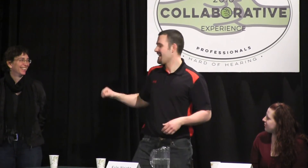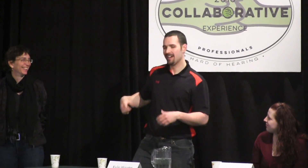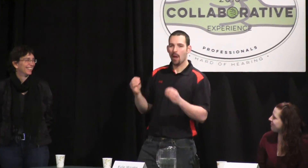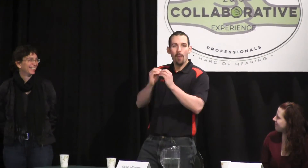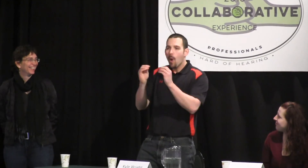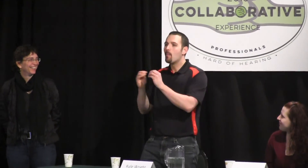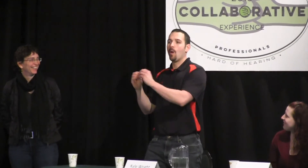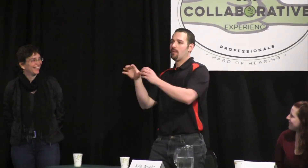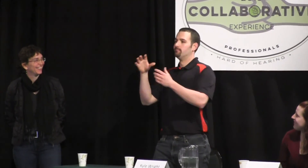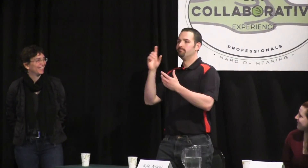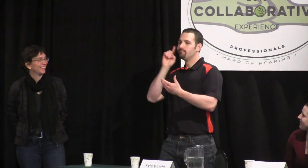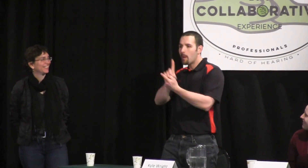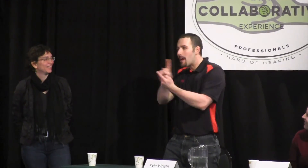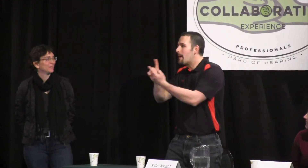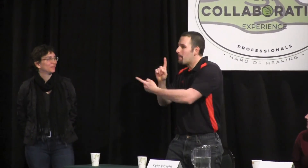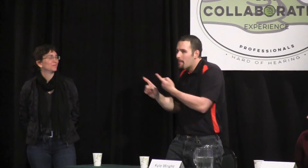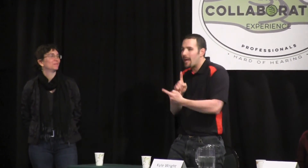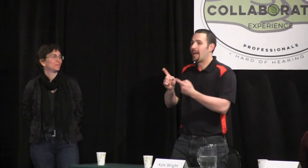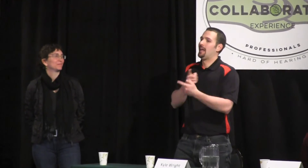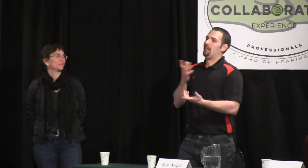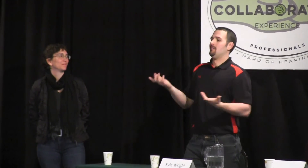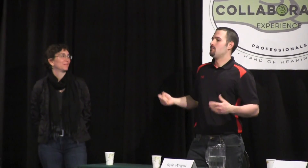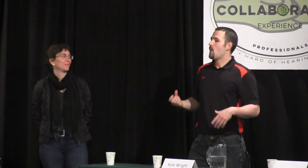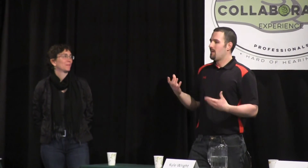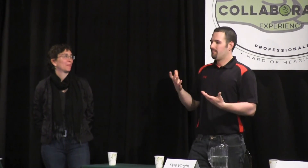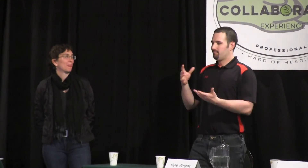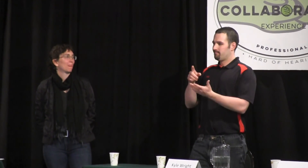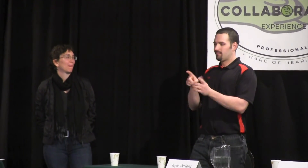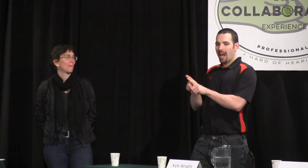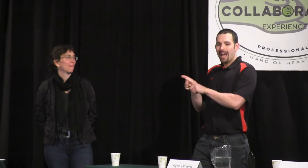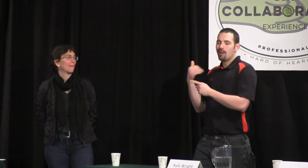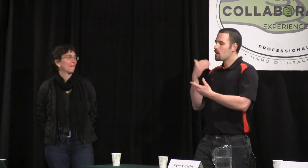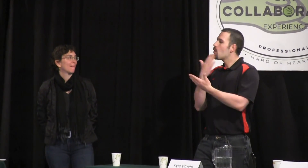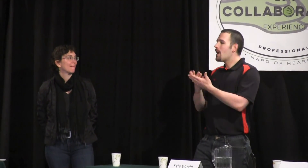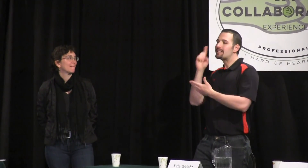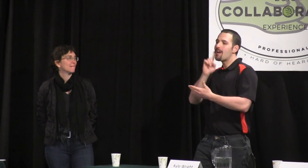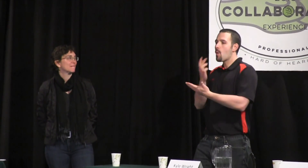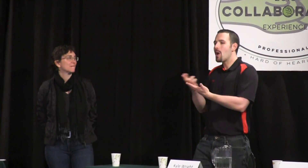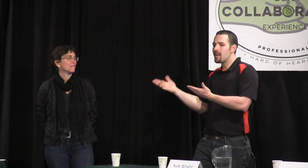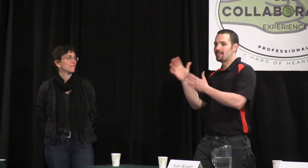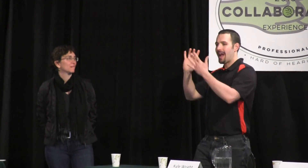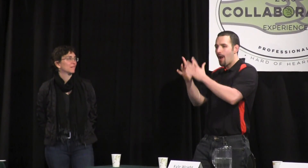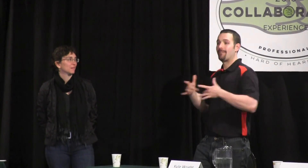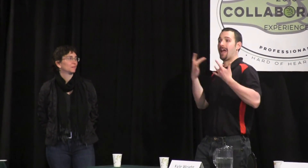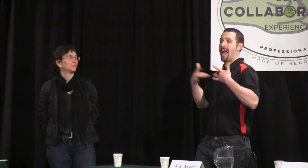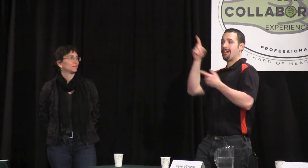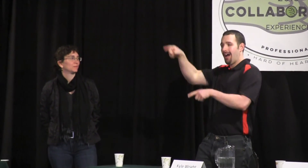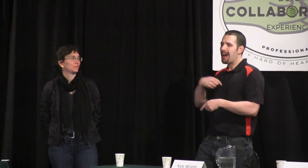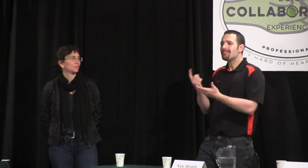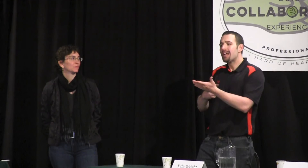and you can just meet a lot more people that way. And I think, you know,